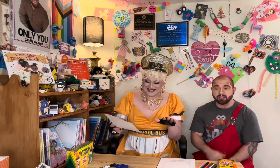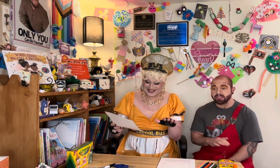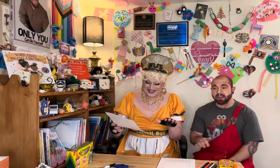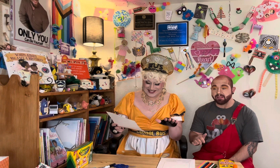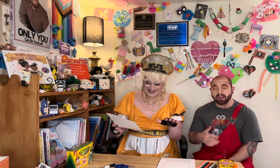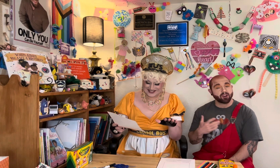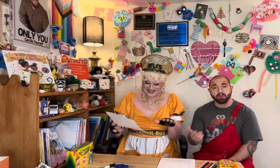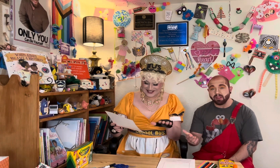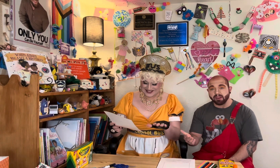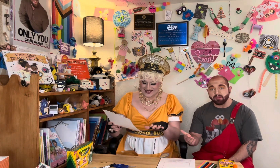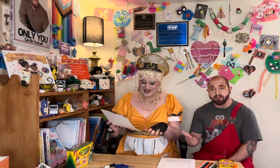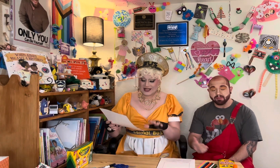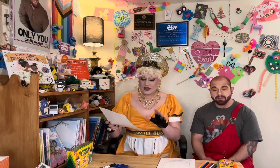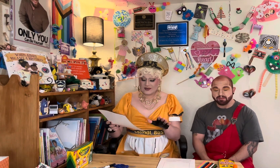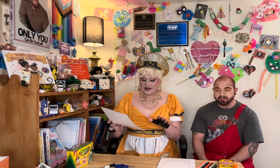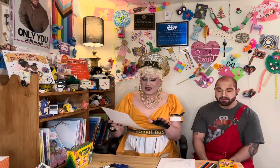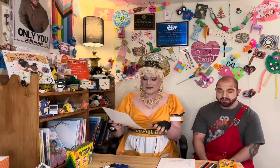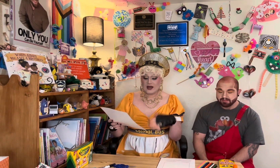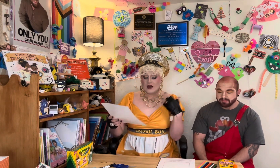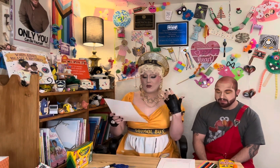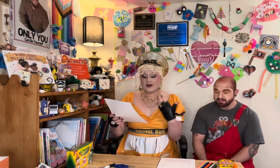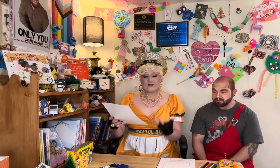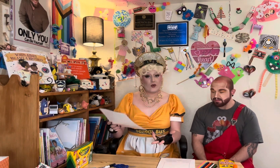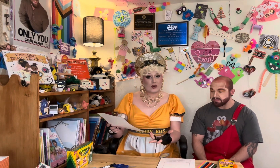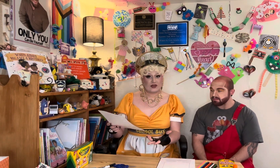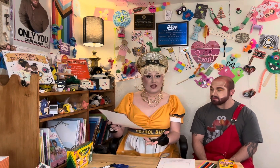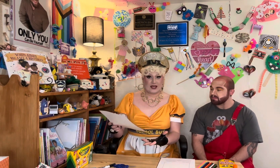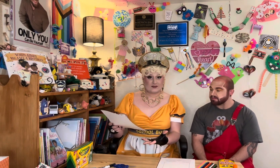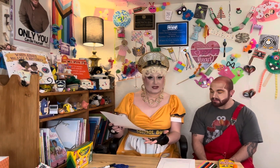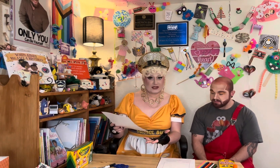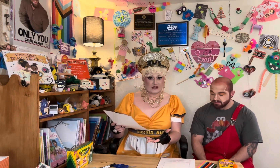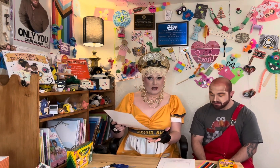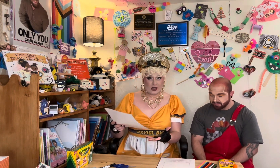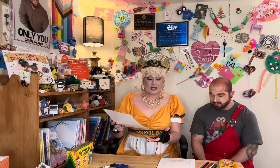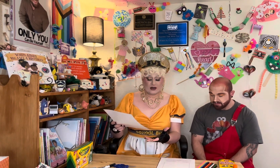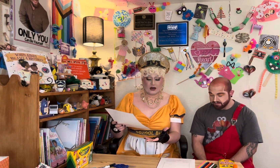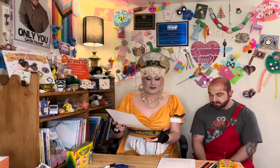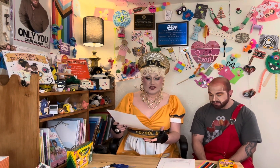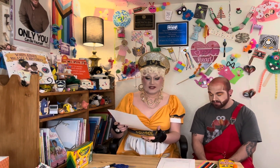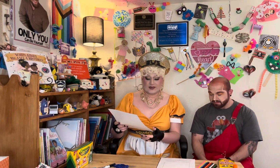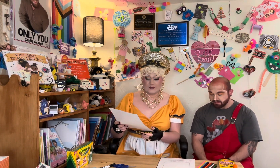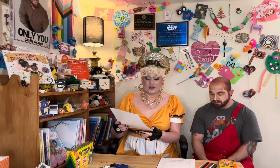just saying that could be a theme. CALI: That could be a theme. We have four themes on our piece of paper